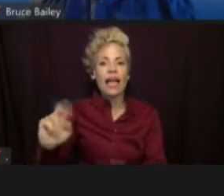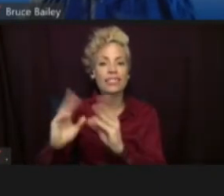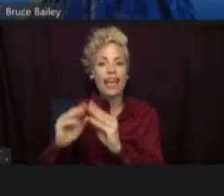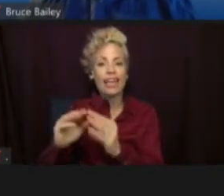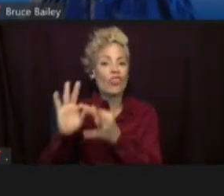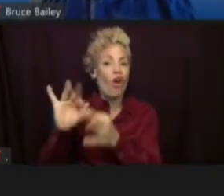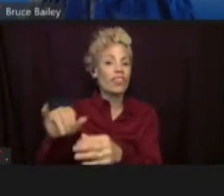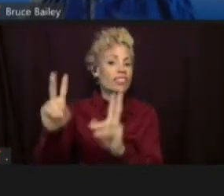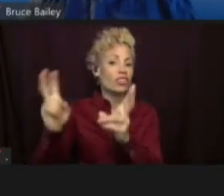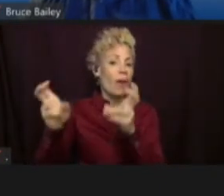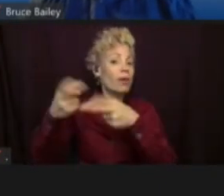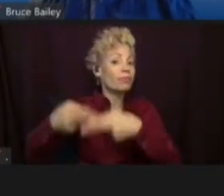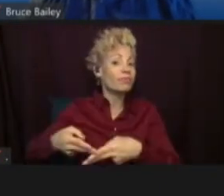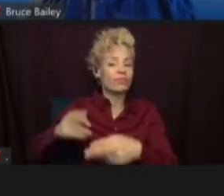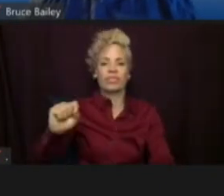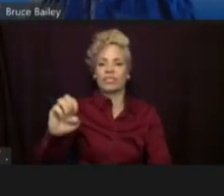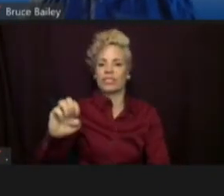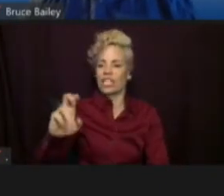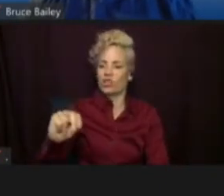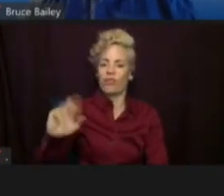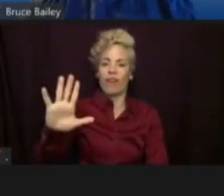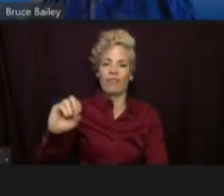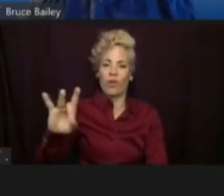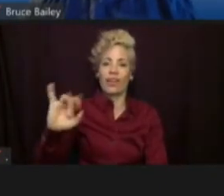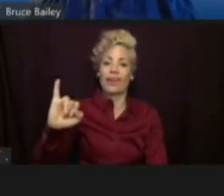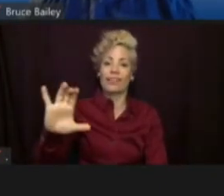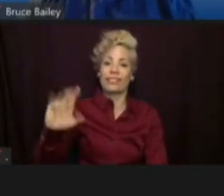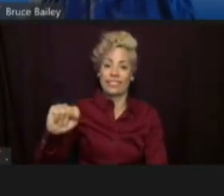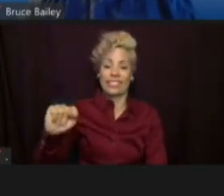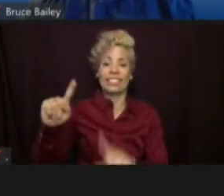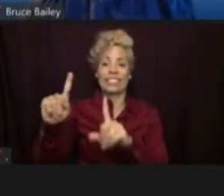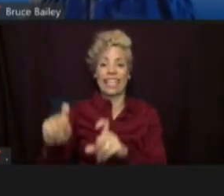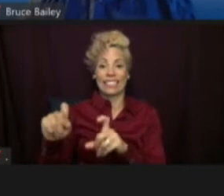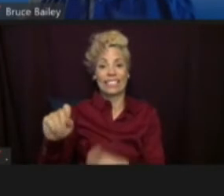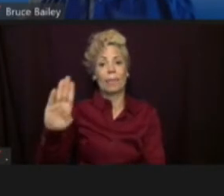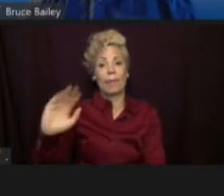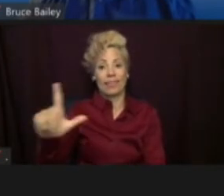titled, "Section 508 ICT Testing Baseline and Alignment Framework."